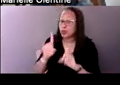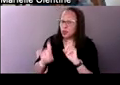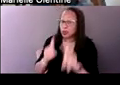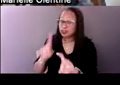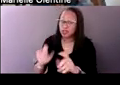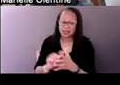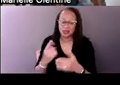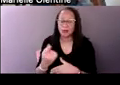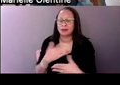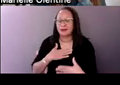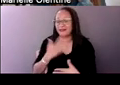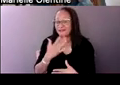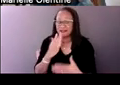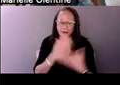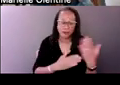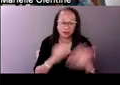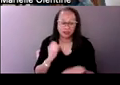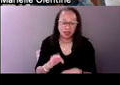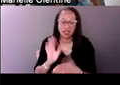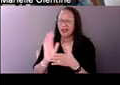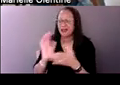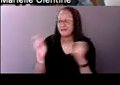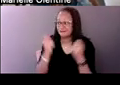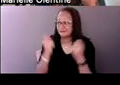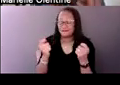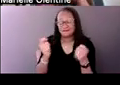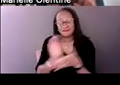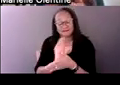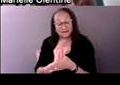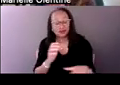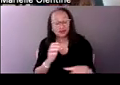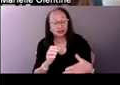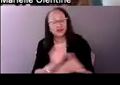film about my dad. I don't need to find a film, a